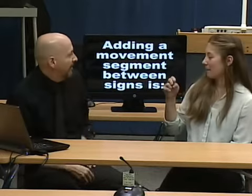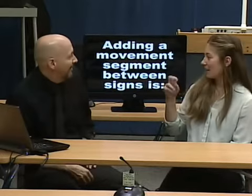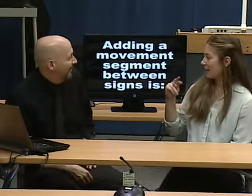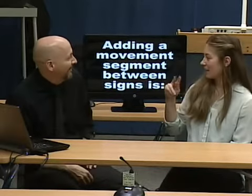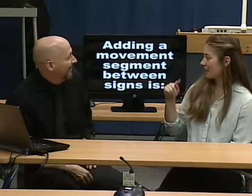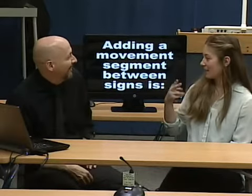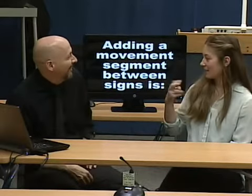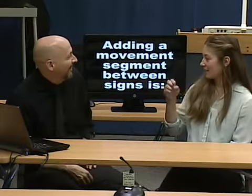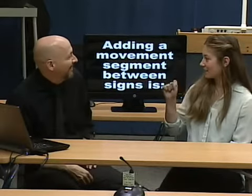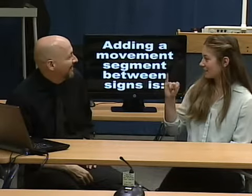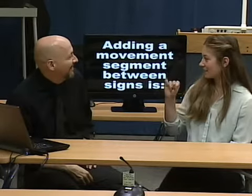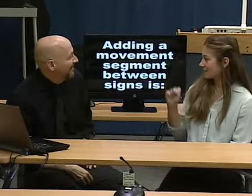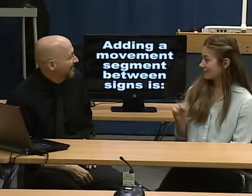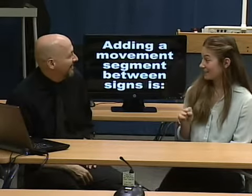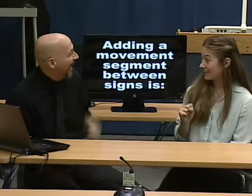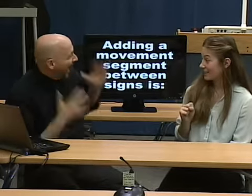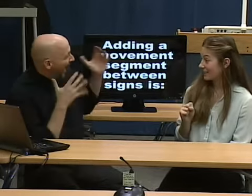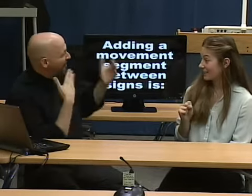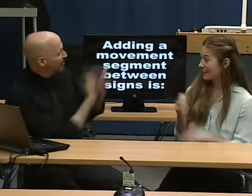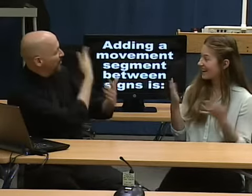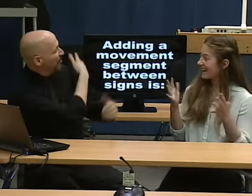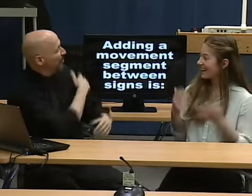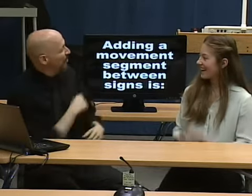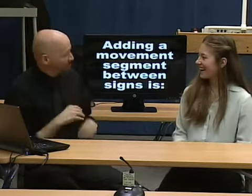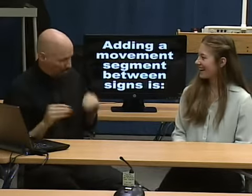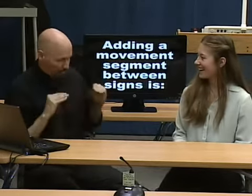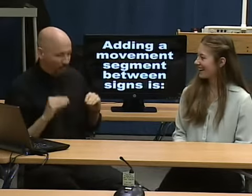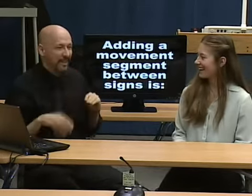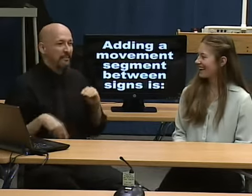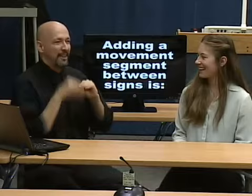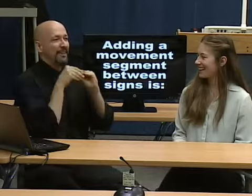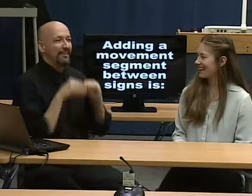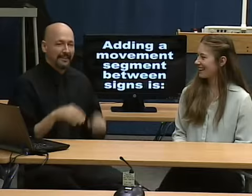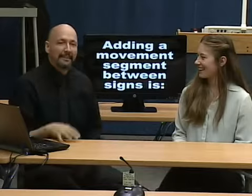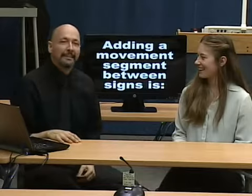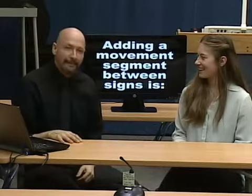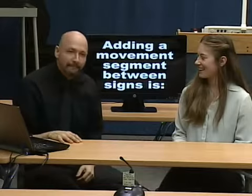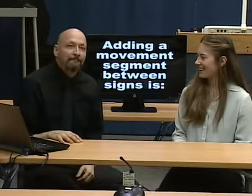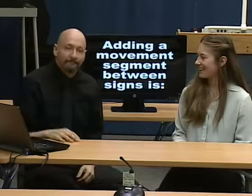Oh! E-P-E-N-T-H-E-S-I-S Yay! Good! Movement epenthesis.